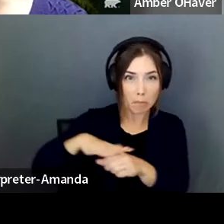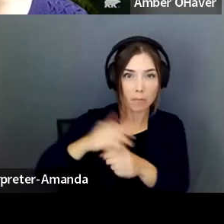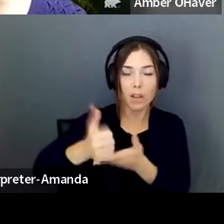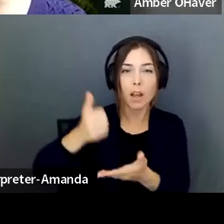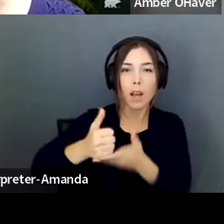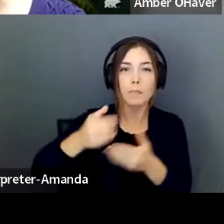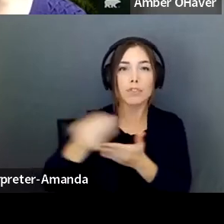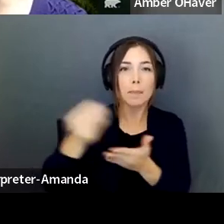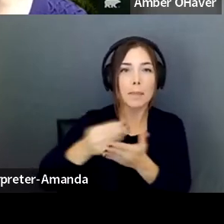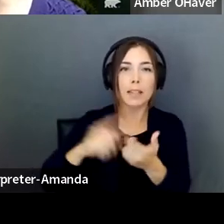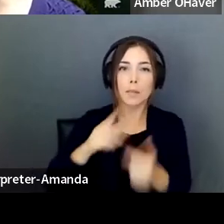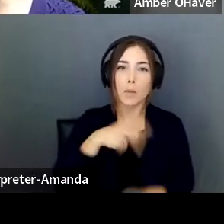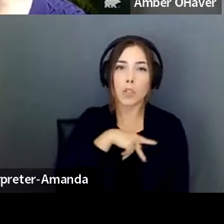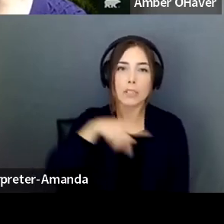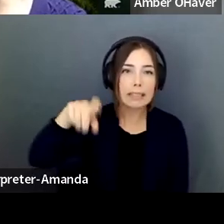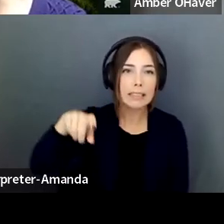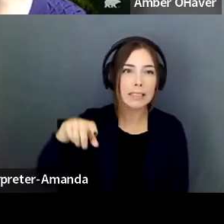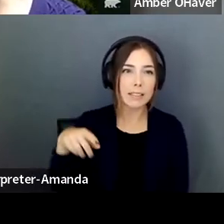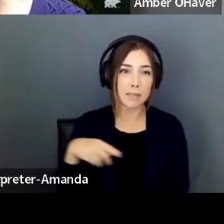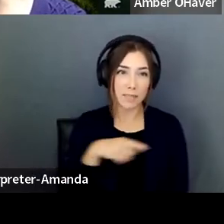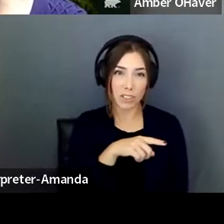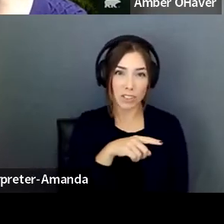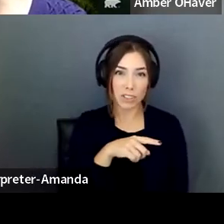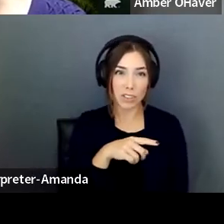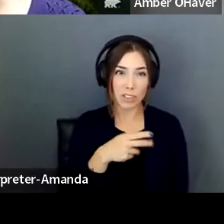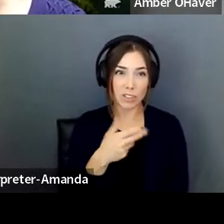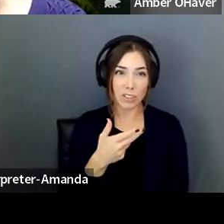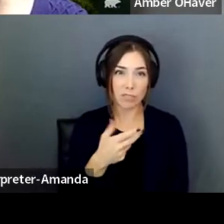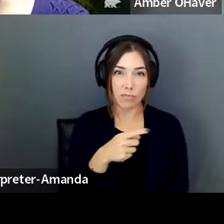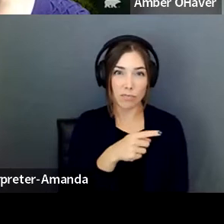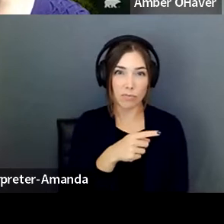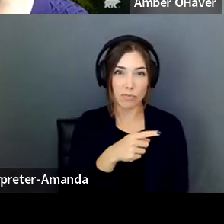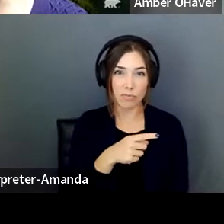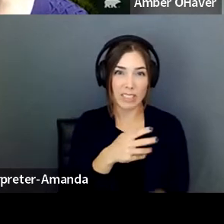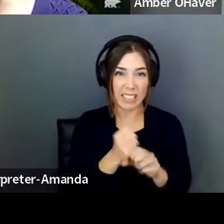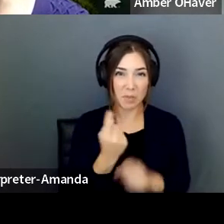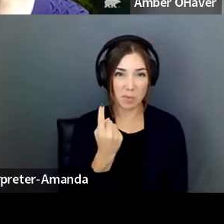needs and she's and probably getting one shower a week.